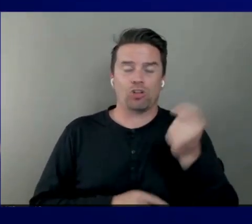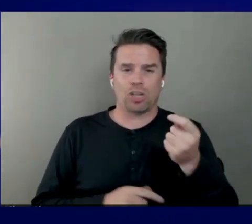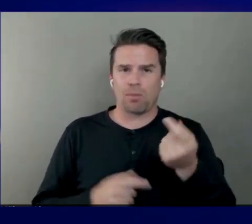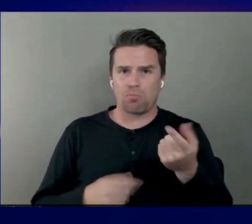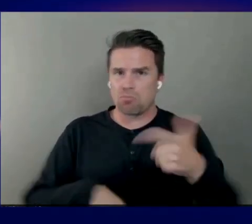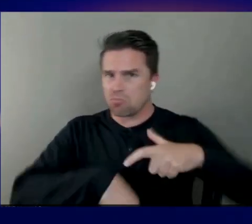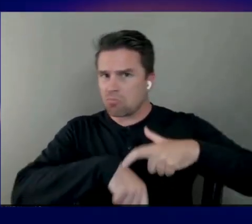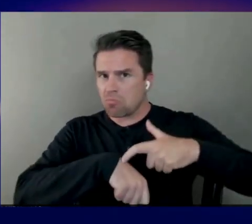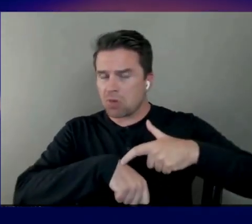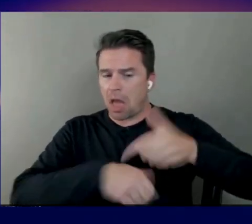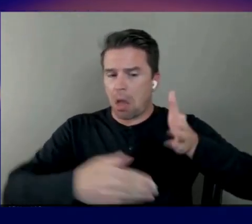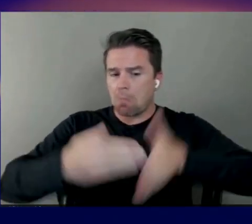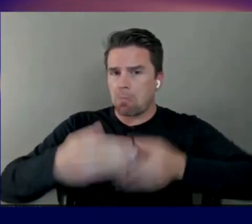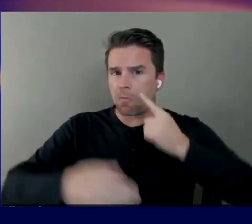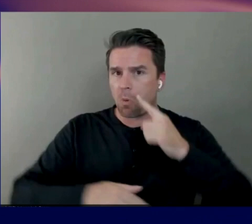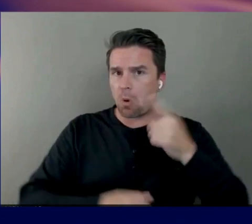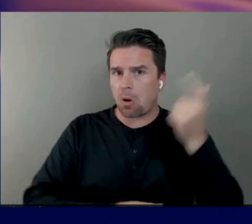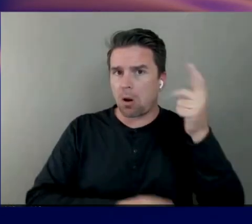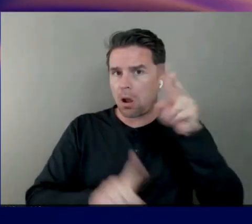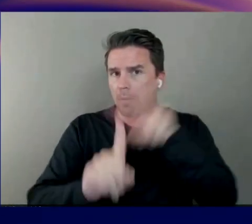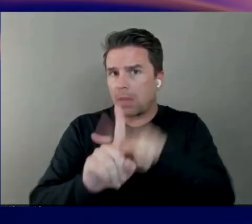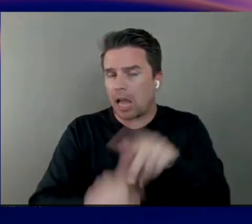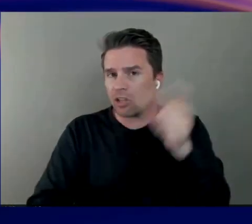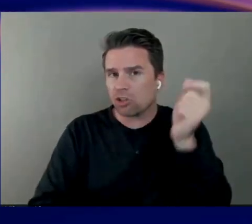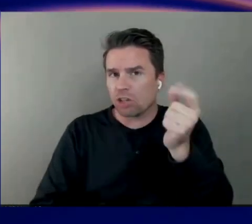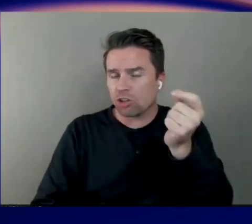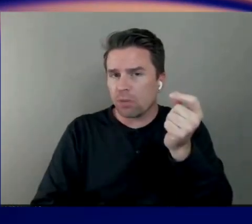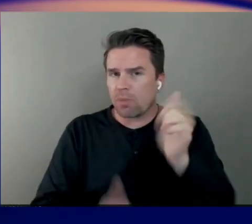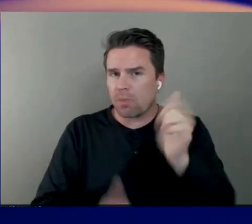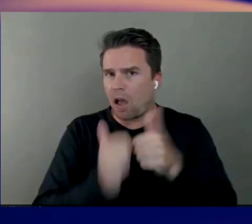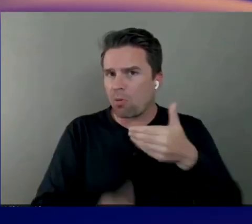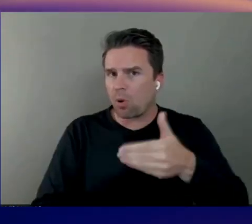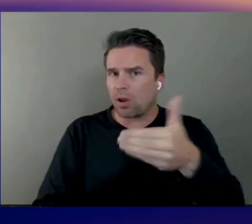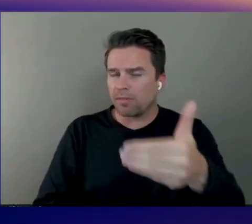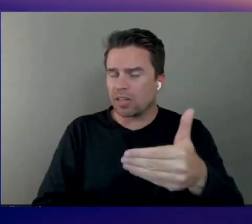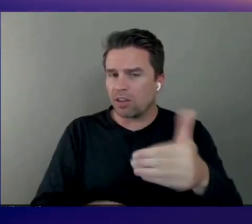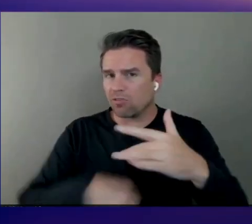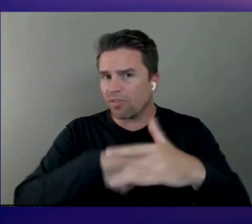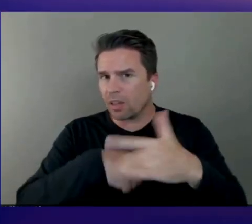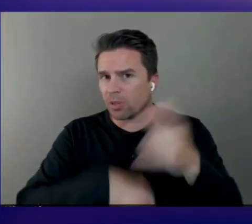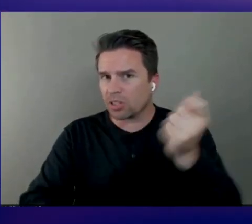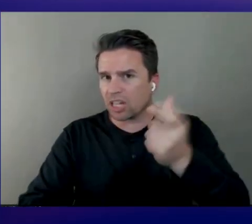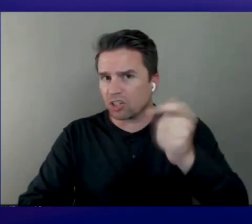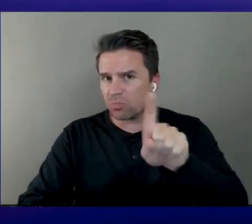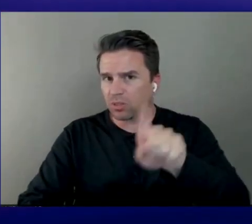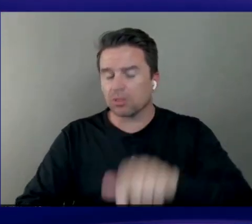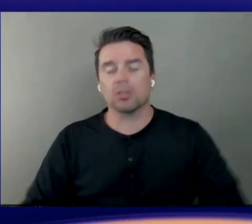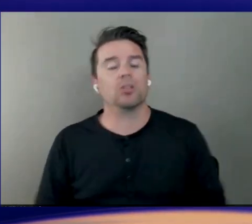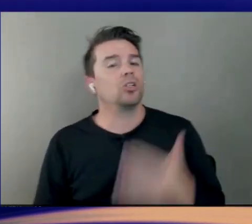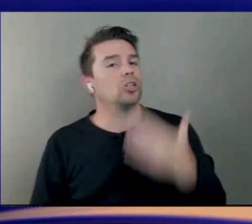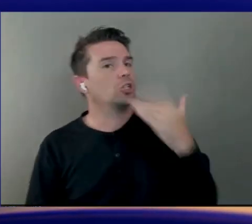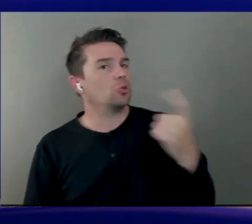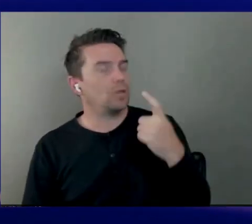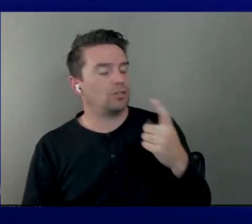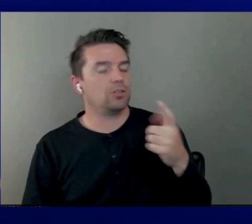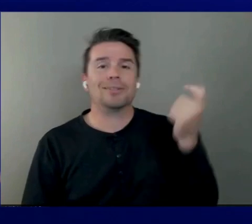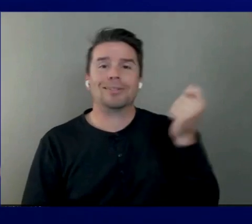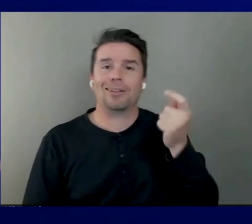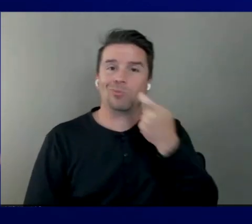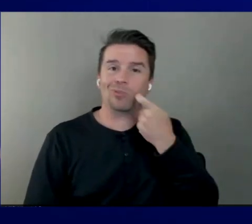you know, how frequently we have these scholarships? Yeah, that's a great question. So the scholarship just went live on April 11th.